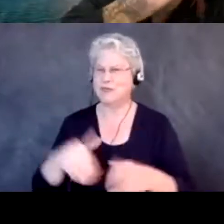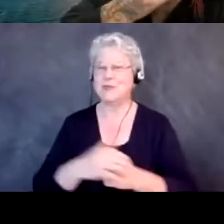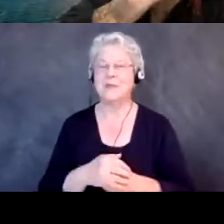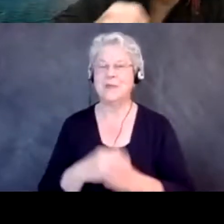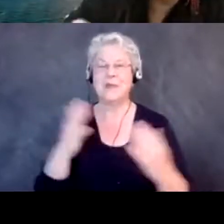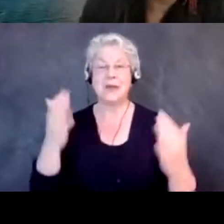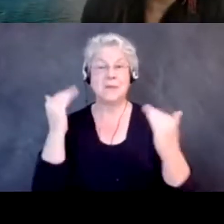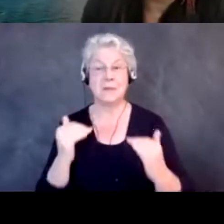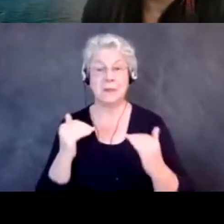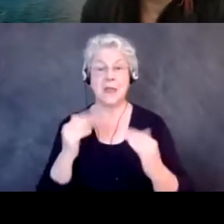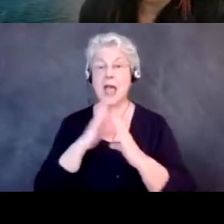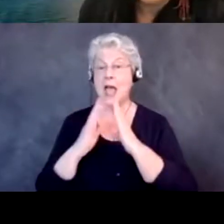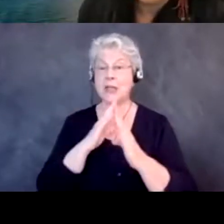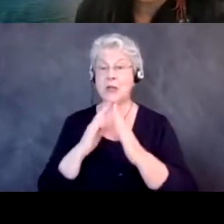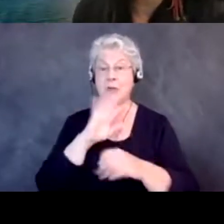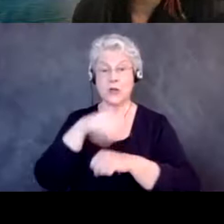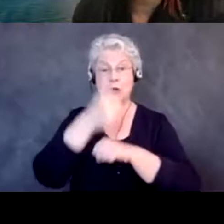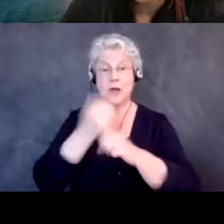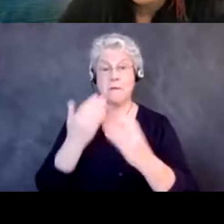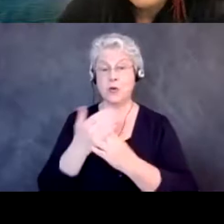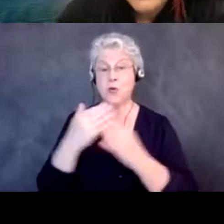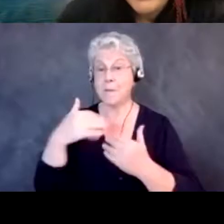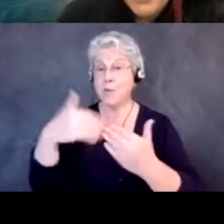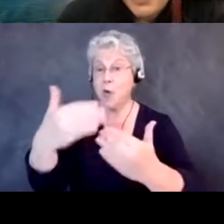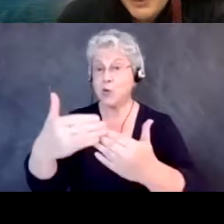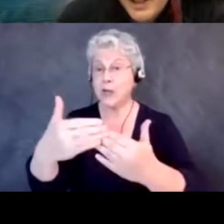A community is created through a process. Someone also wrote here,